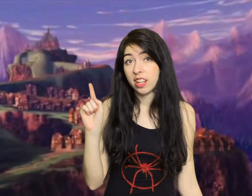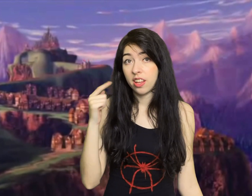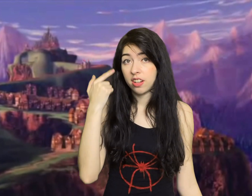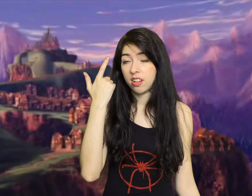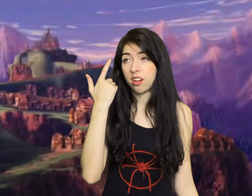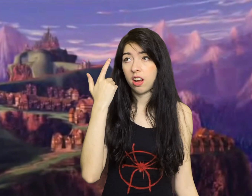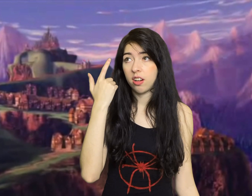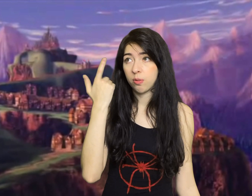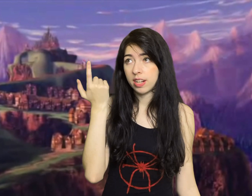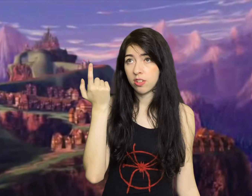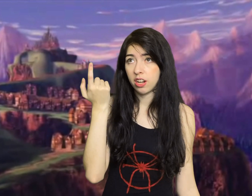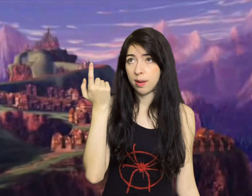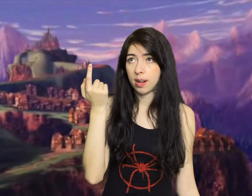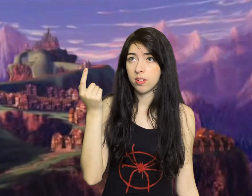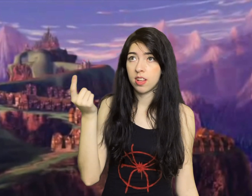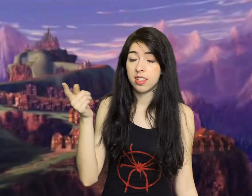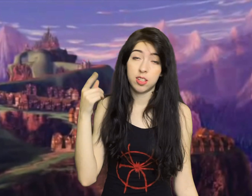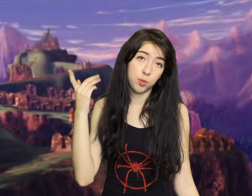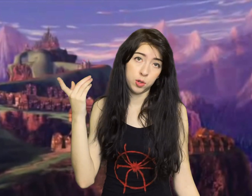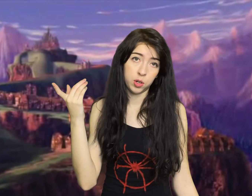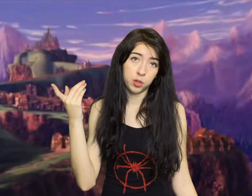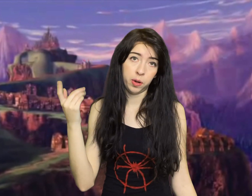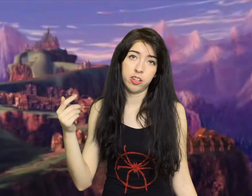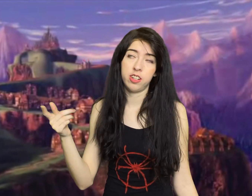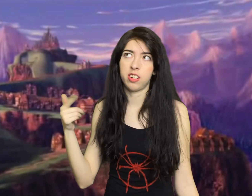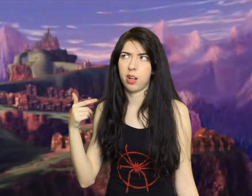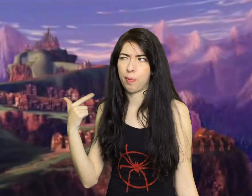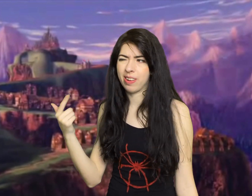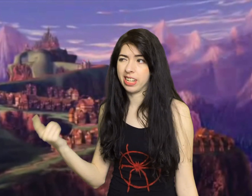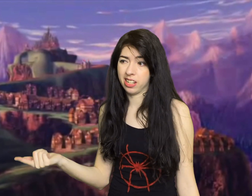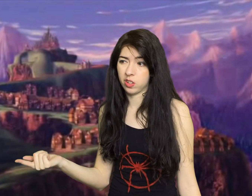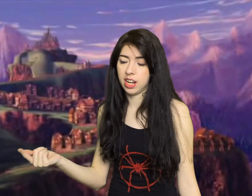and then uh raise your eyebrows this is a rhetorical question you're about to answer it